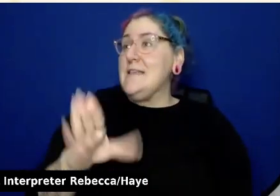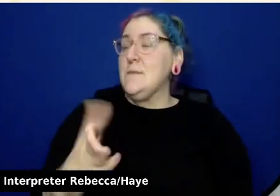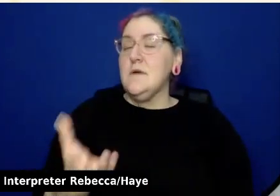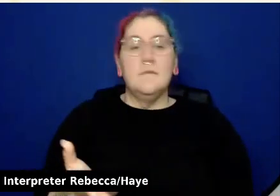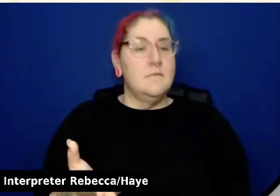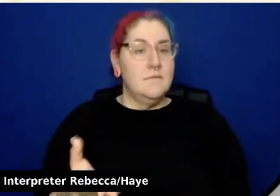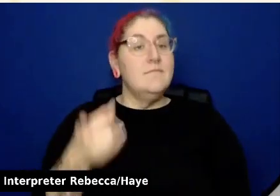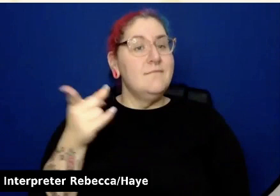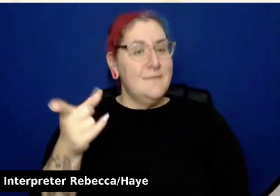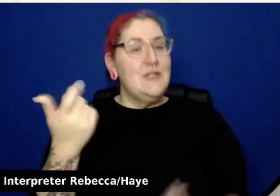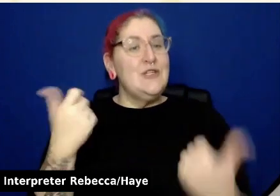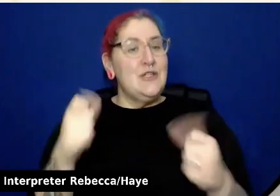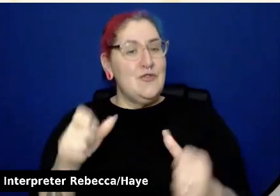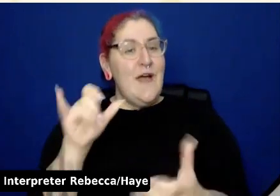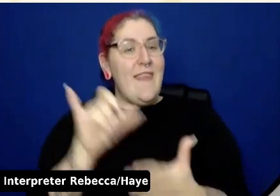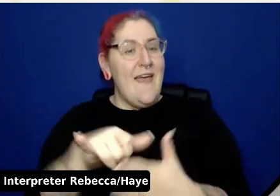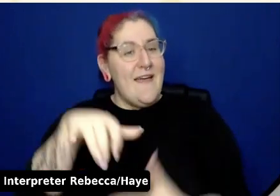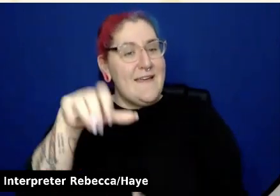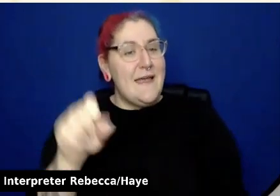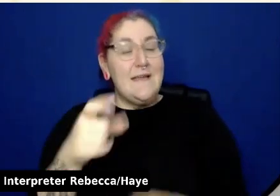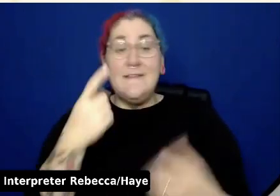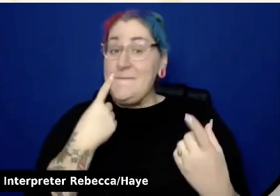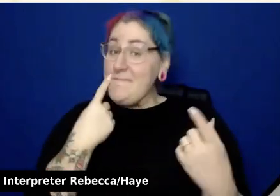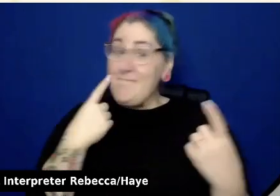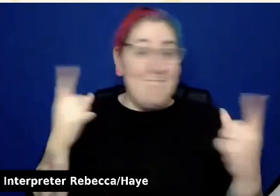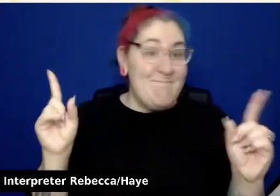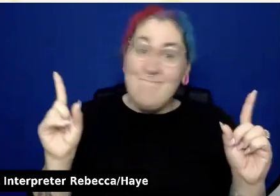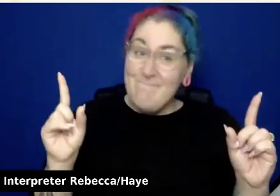Because the author has used aria-label equal to opens in a new window,